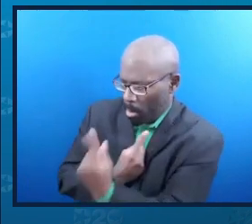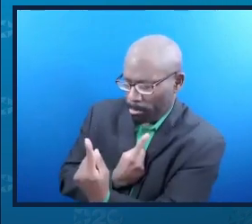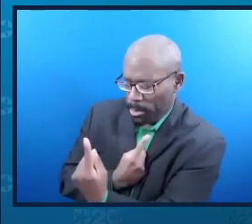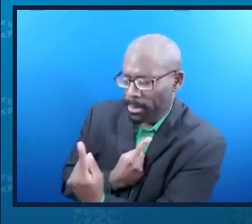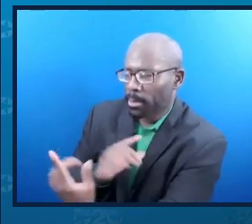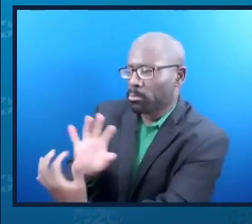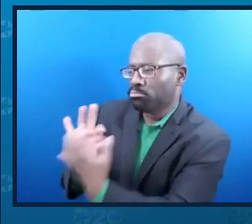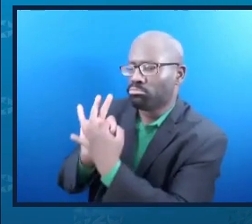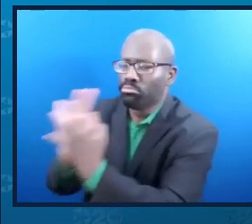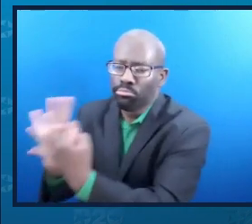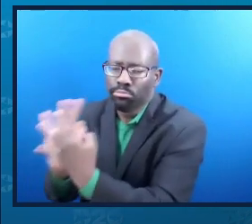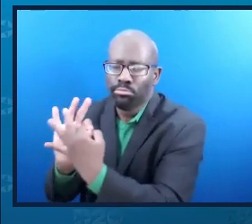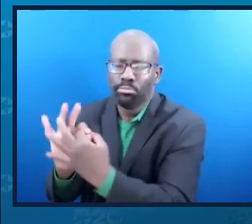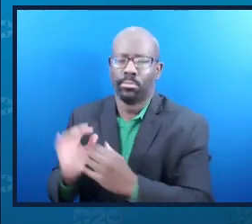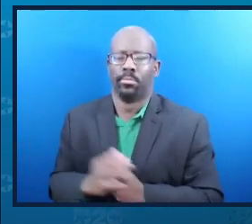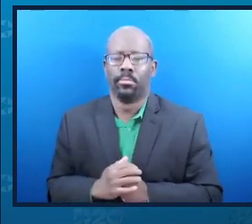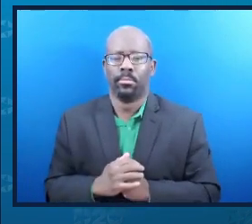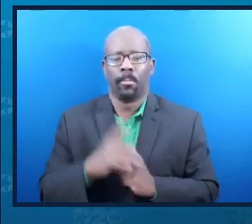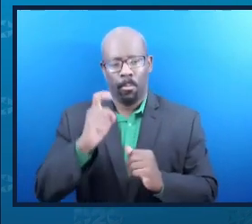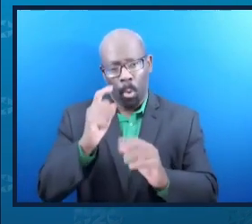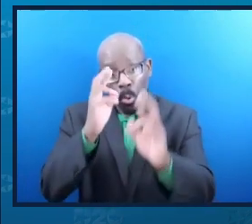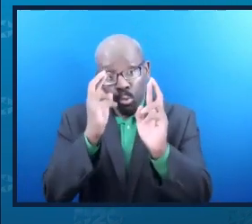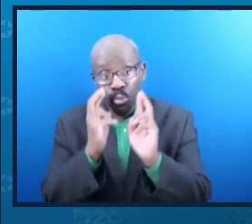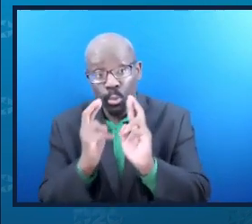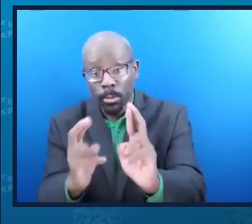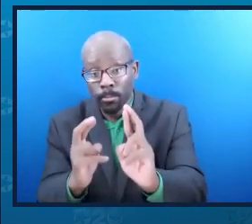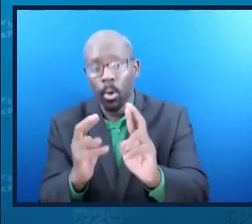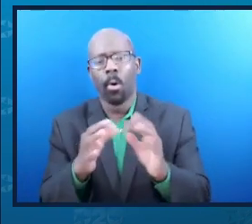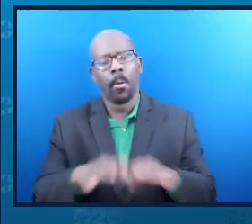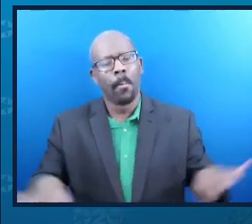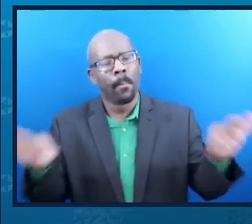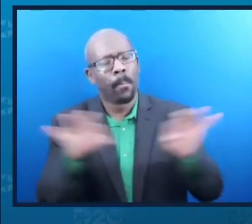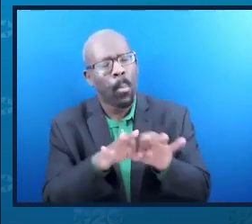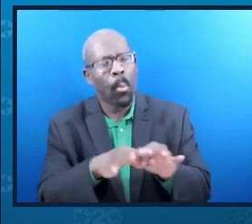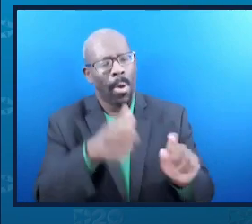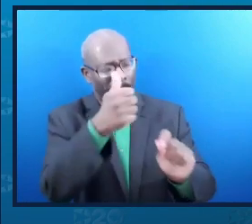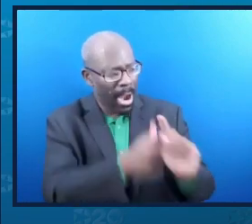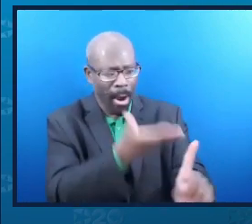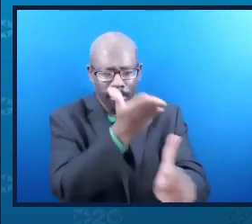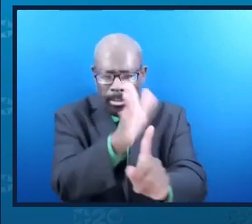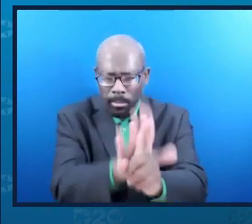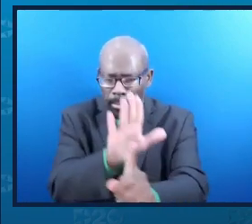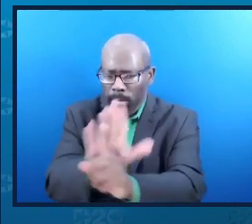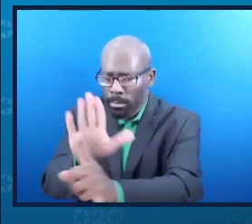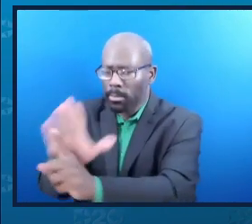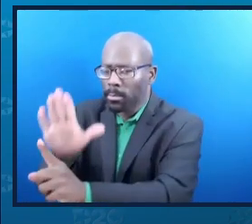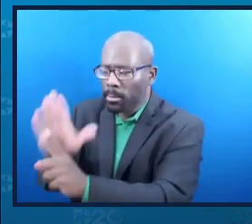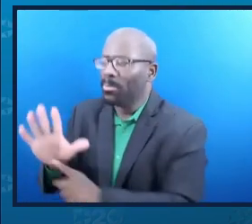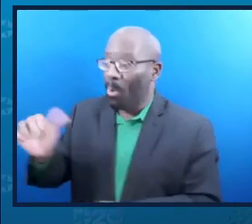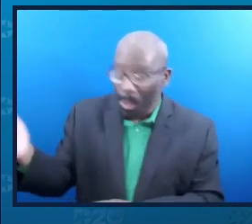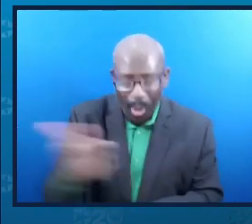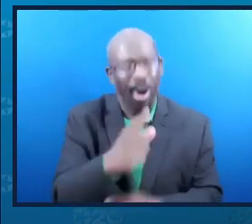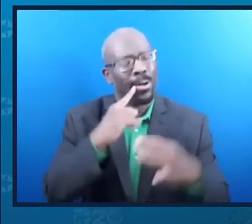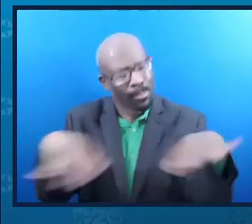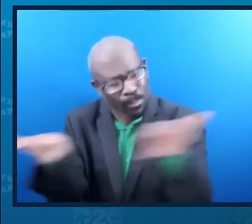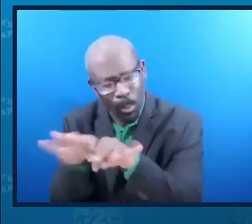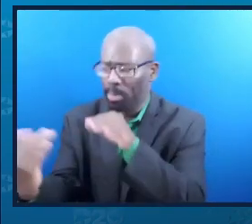THAT EMPATHY, THAT DECENCY, THE BEA LEAF THAT EVERYBODY COUNT